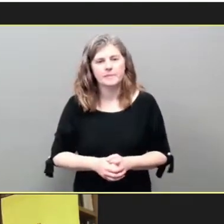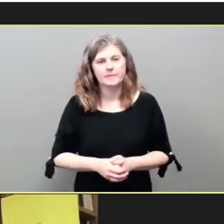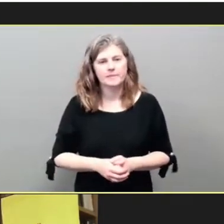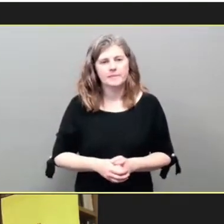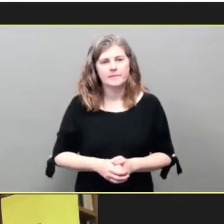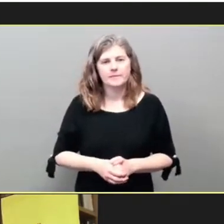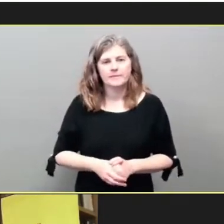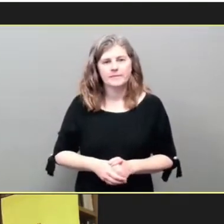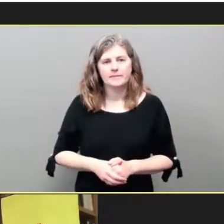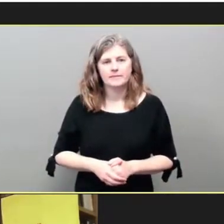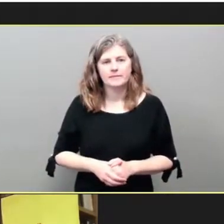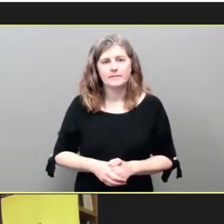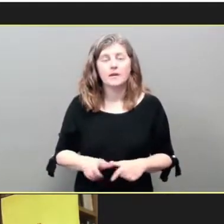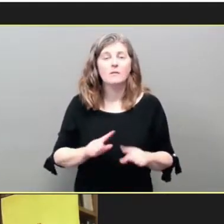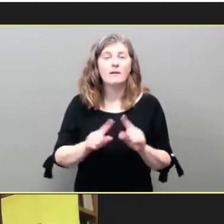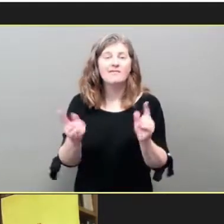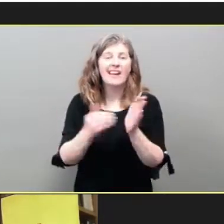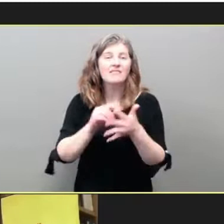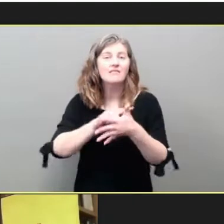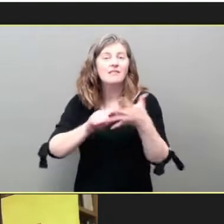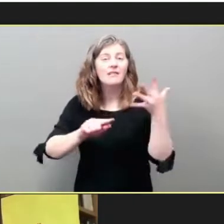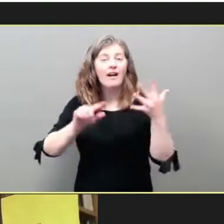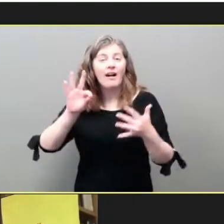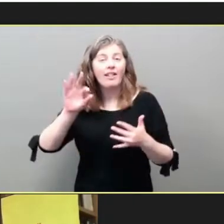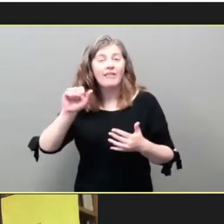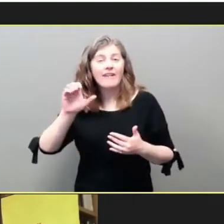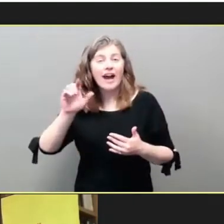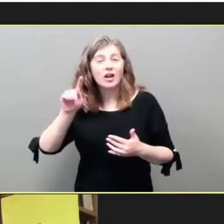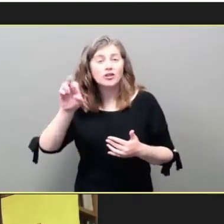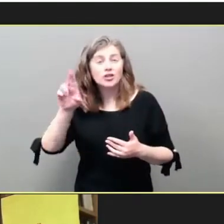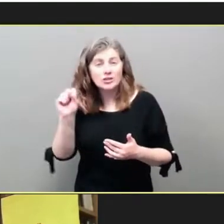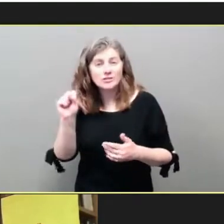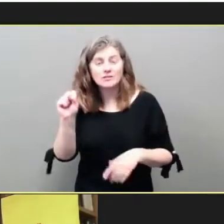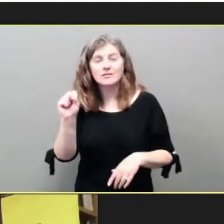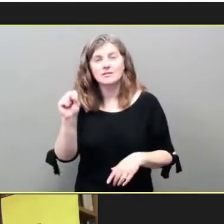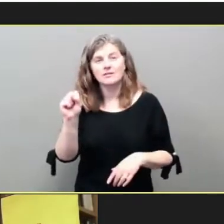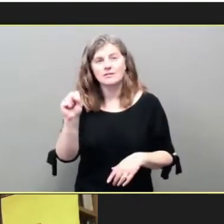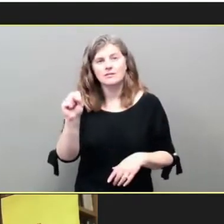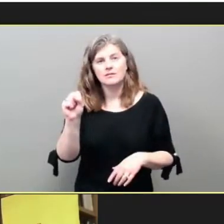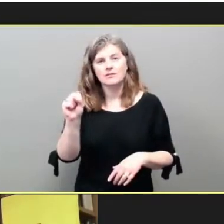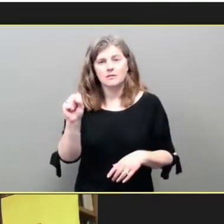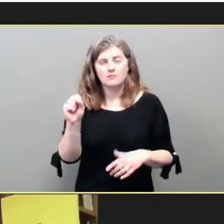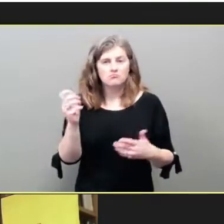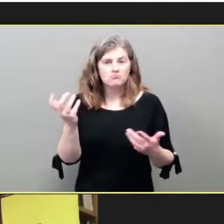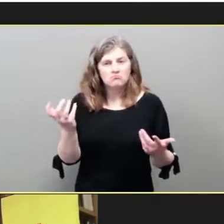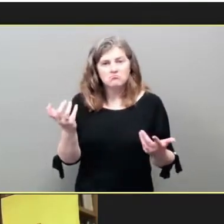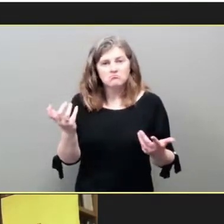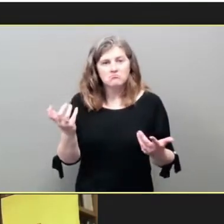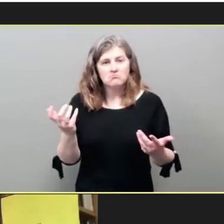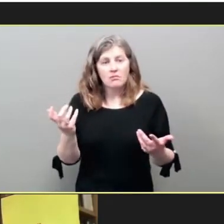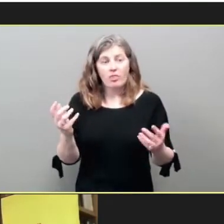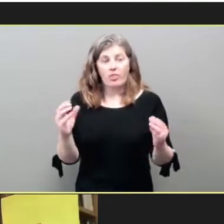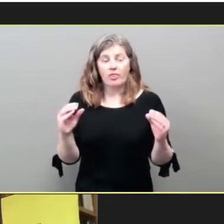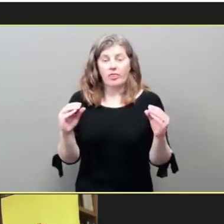But the factors, I guess the factors would be just more people to get uh to